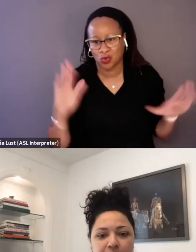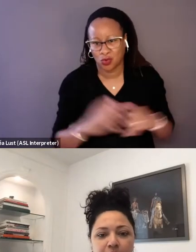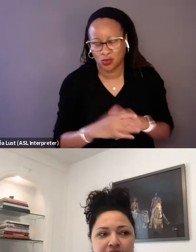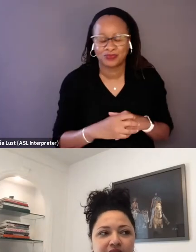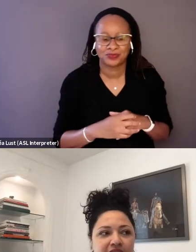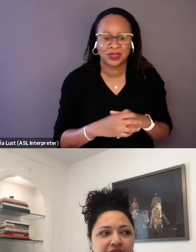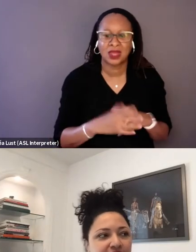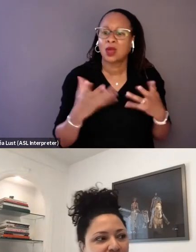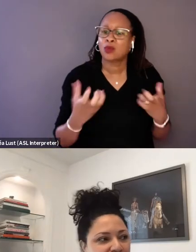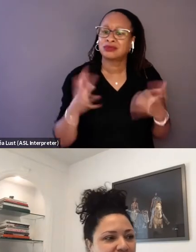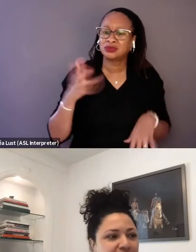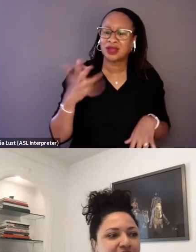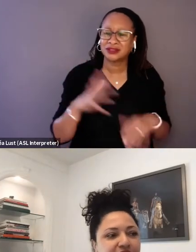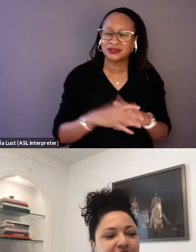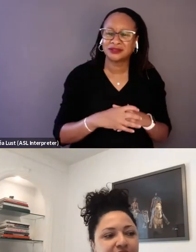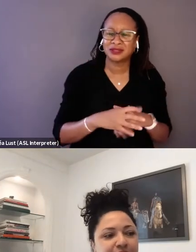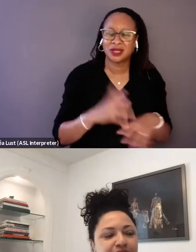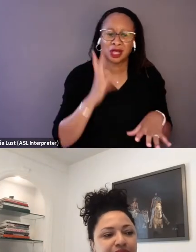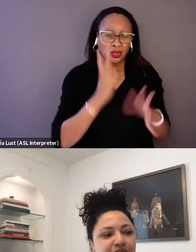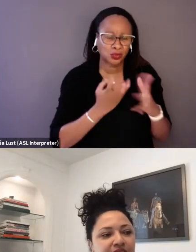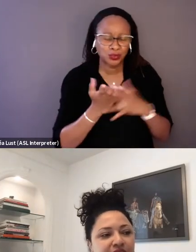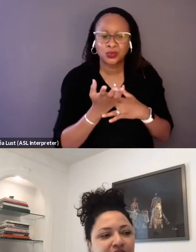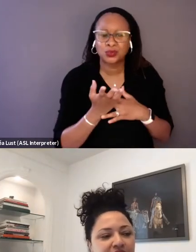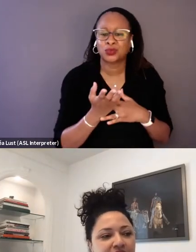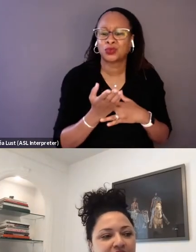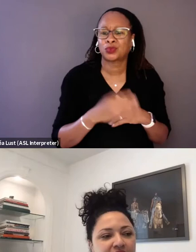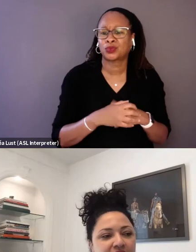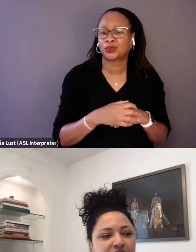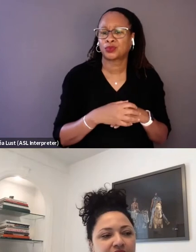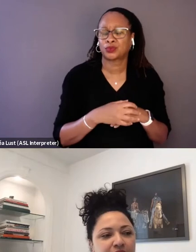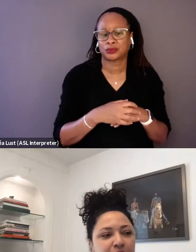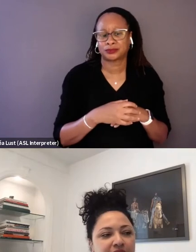We wanted to kind of look through, look at raising